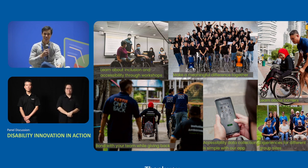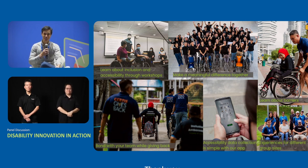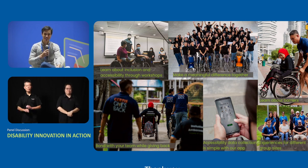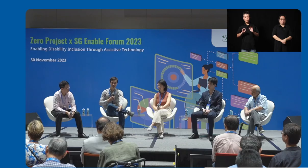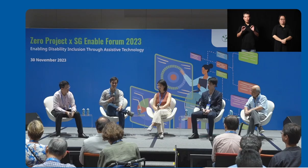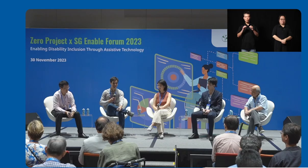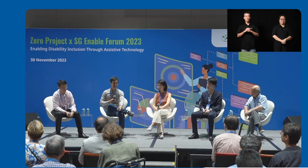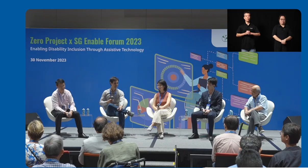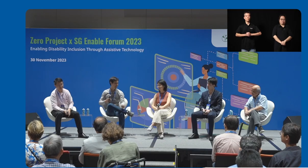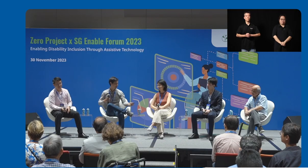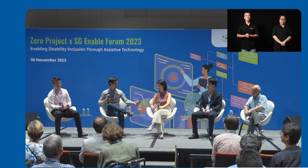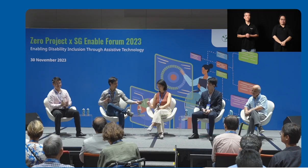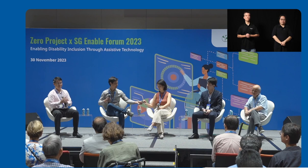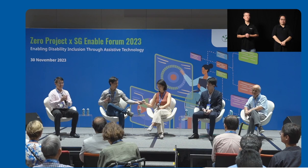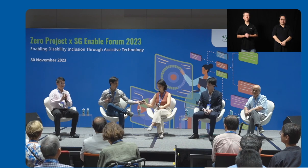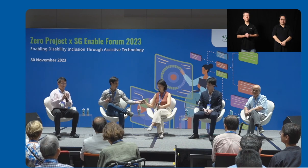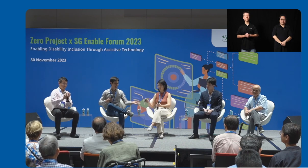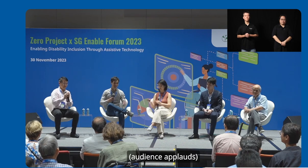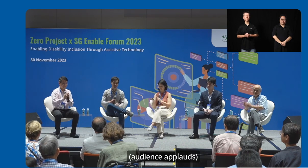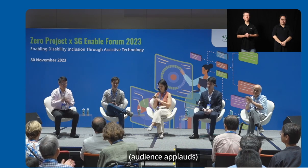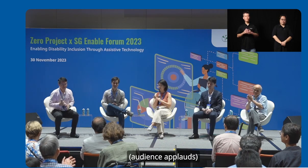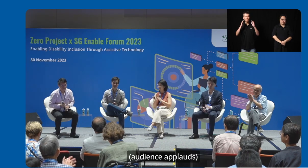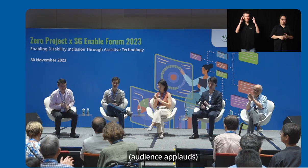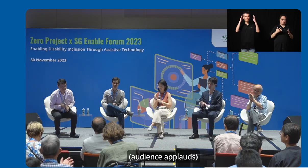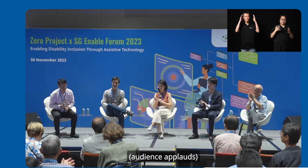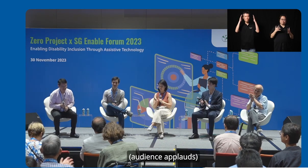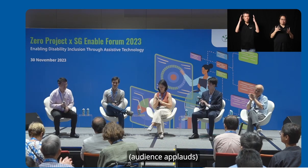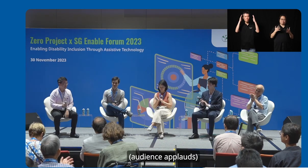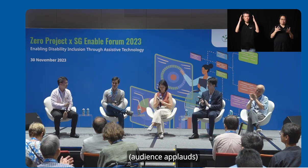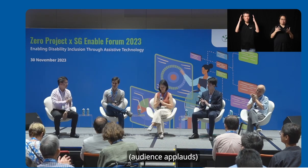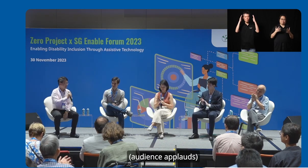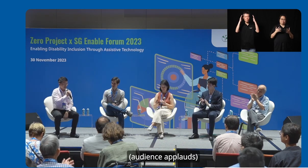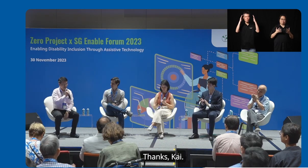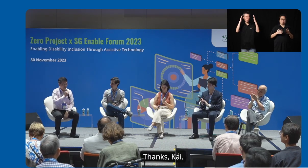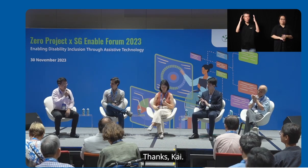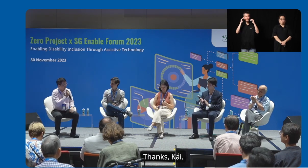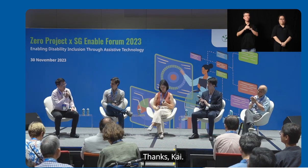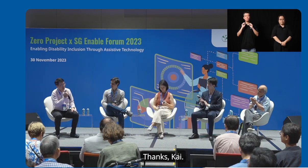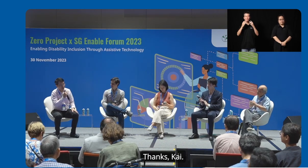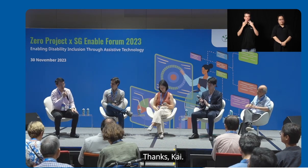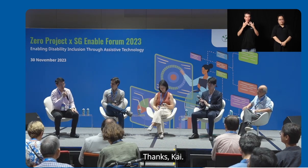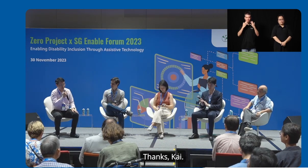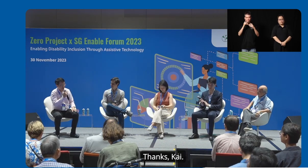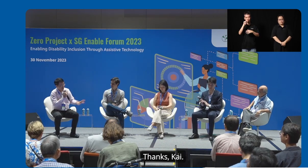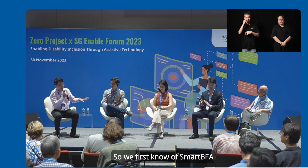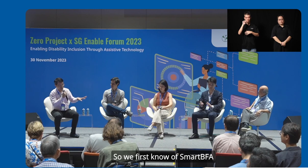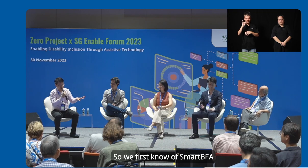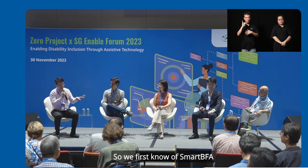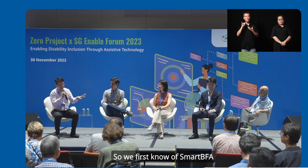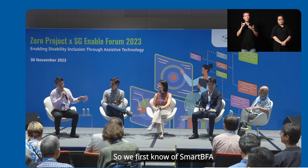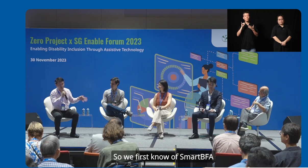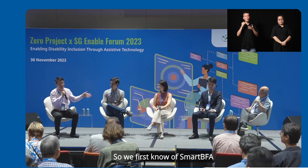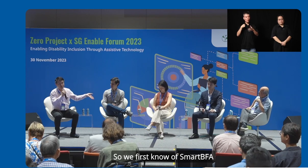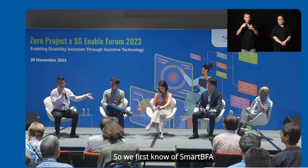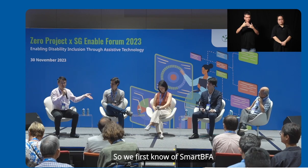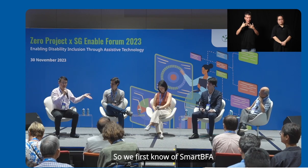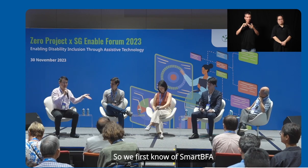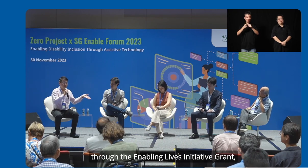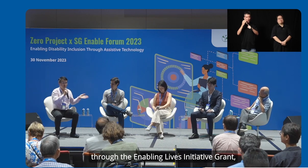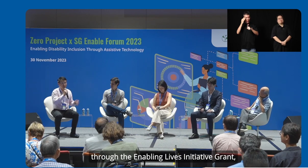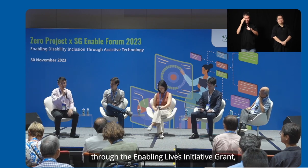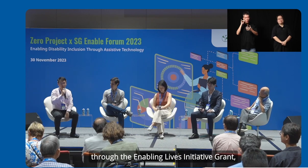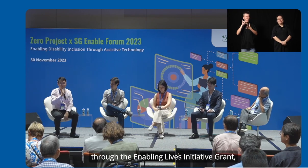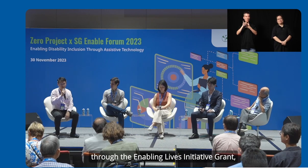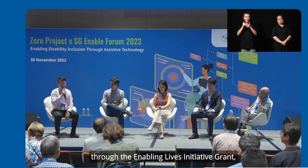you okay thanks K so um yeah so I mean we first know of smart BFA through the life initiative